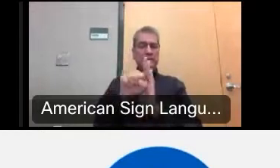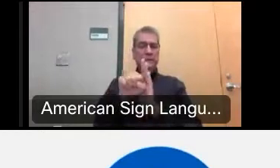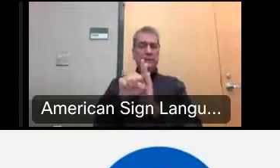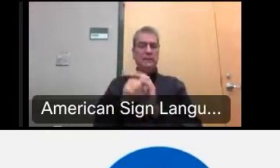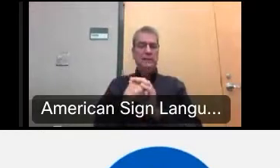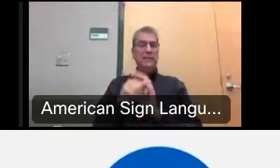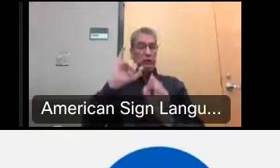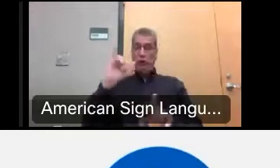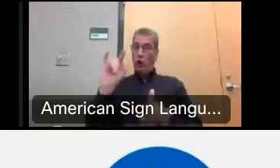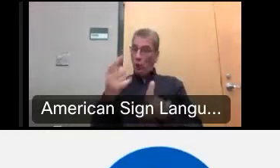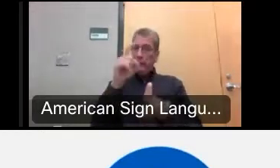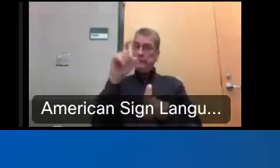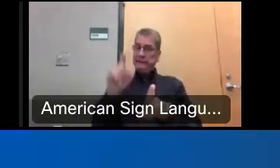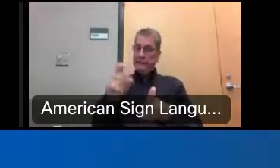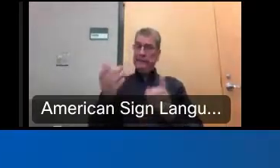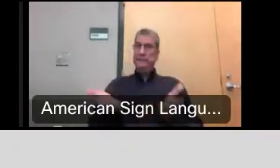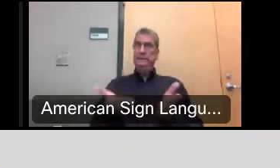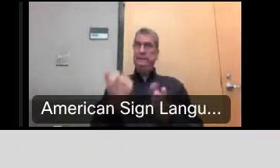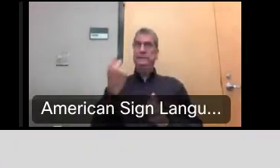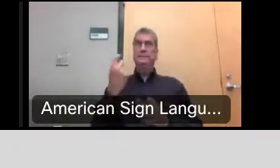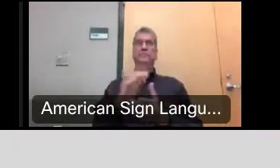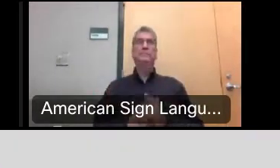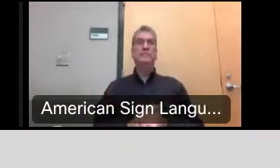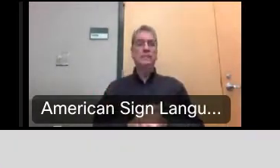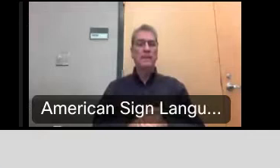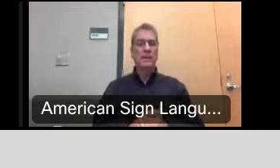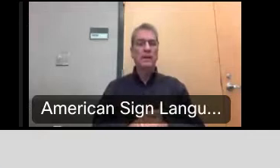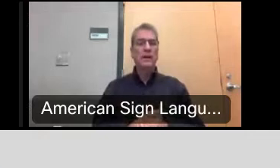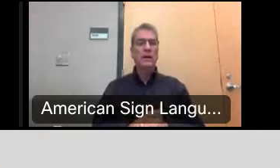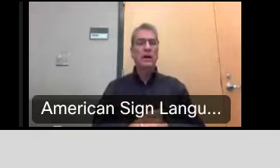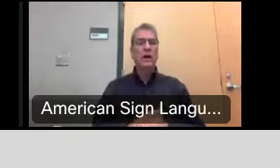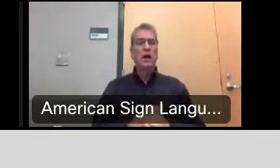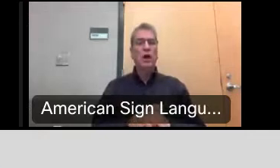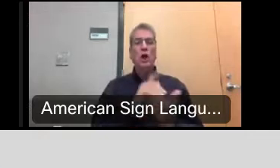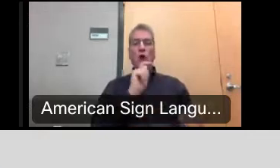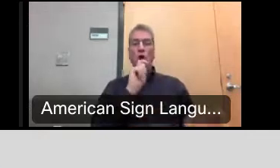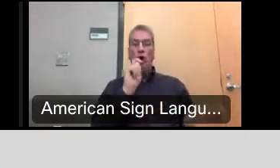of Texas alone. texas alone So our trends, so far the way, we can it we